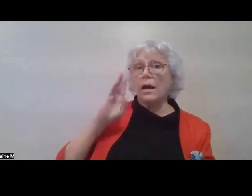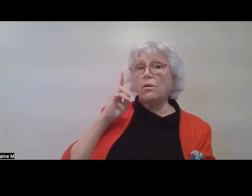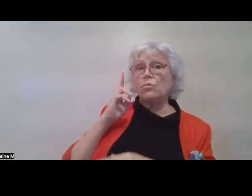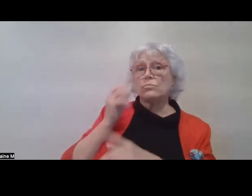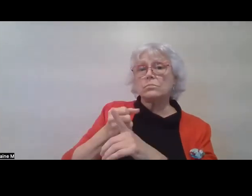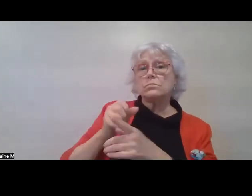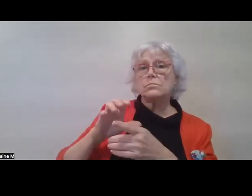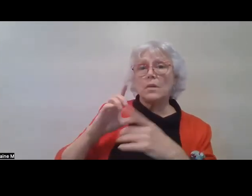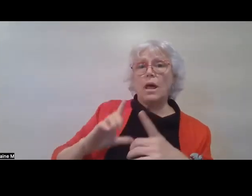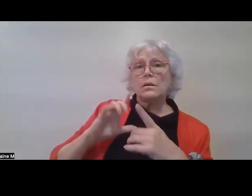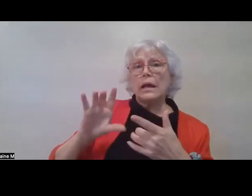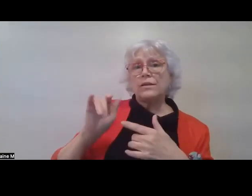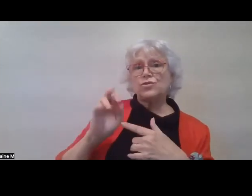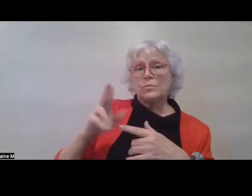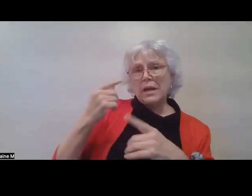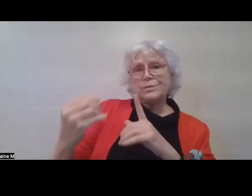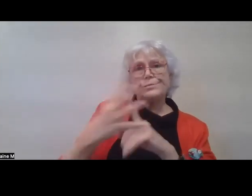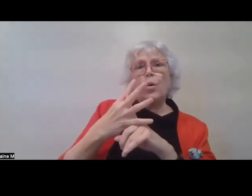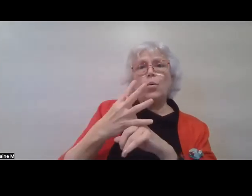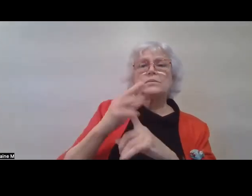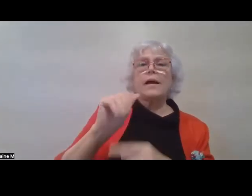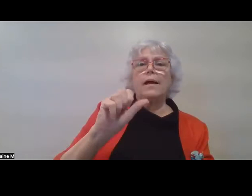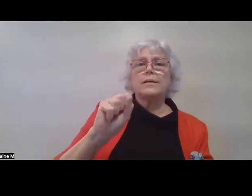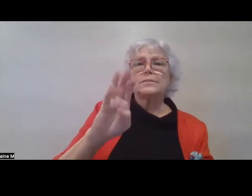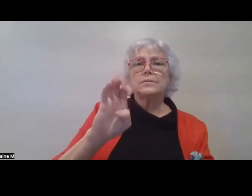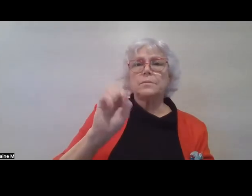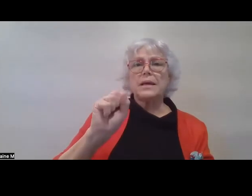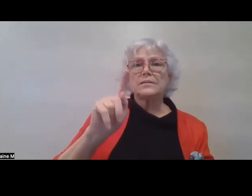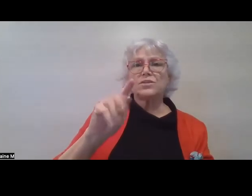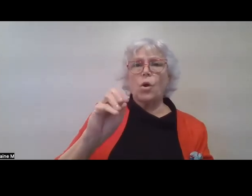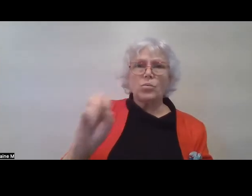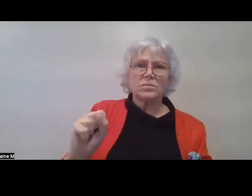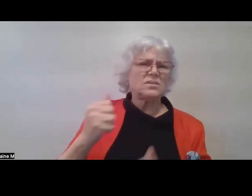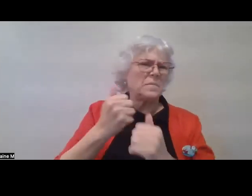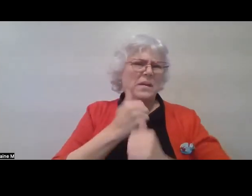Our bodies are polluted, used up, and murdered by the military in a variety of ways since